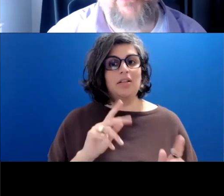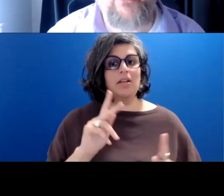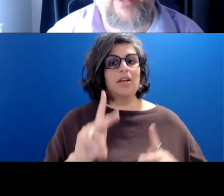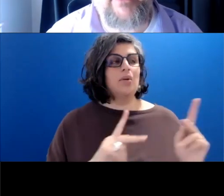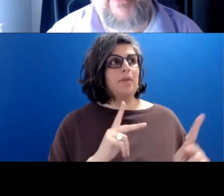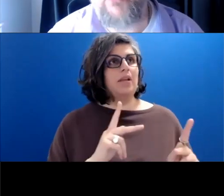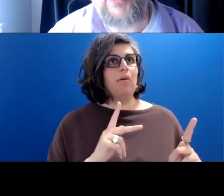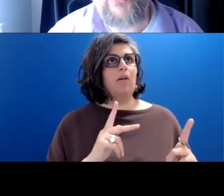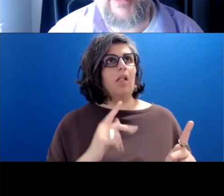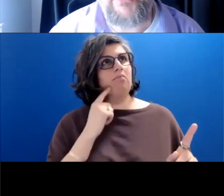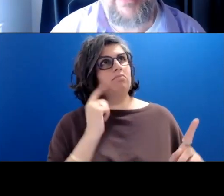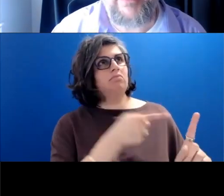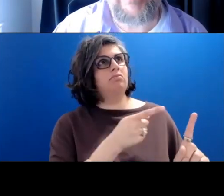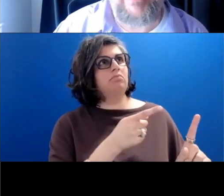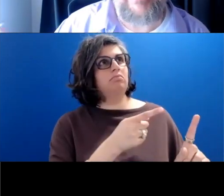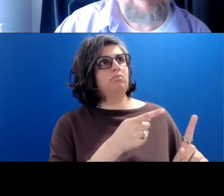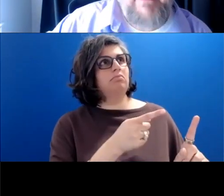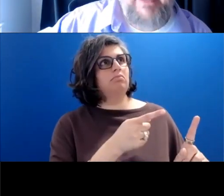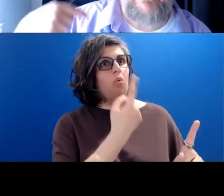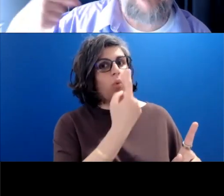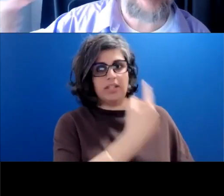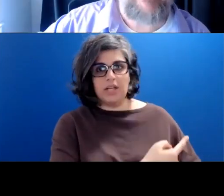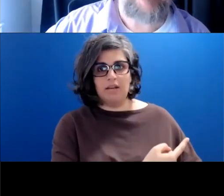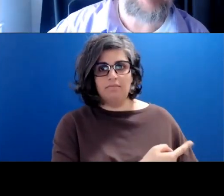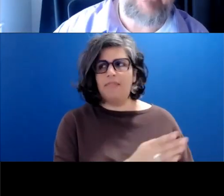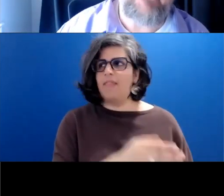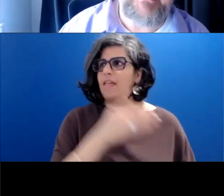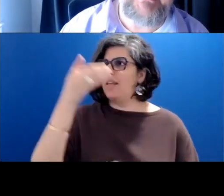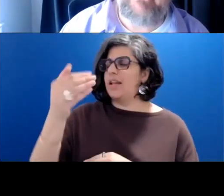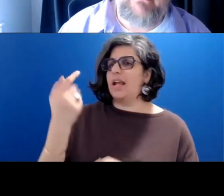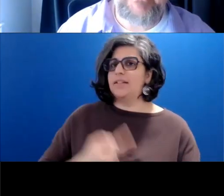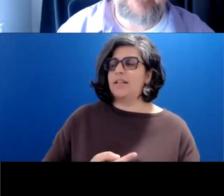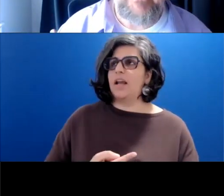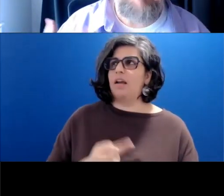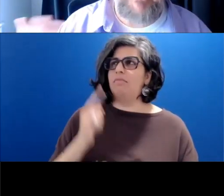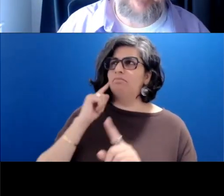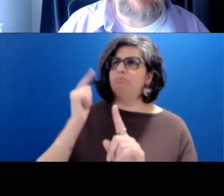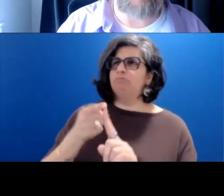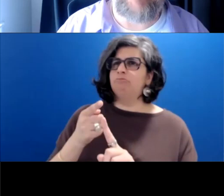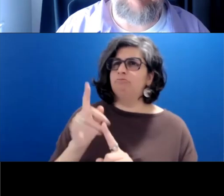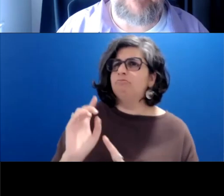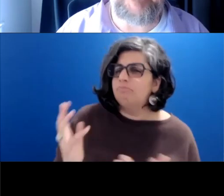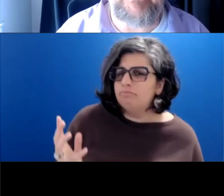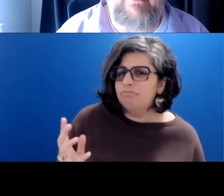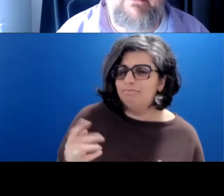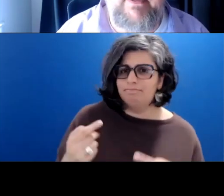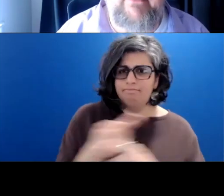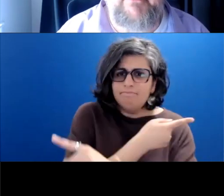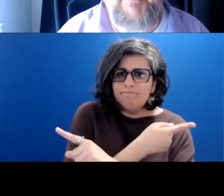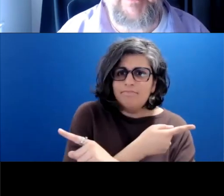different where than where they wanna go the next day. And always having that conversation and always making an environment that's open for people